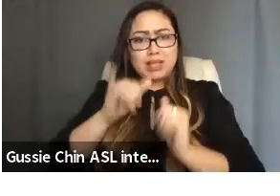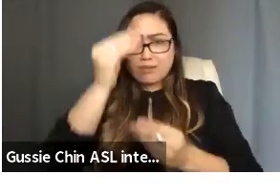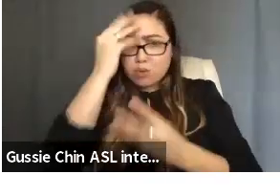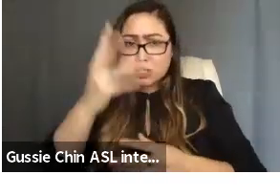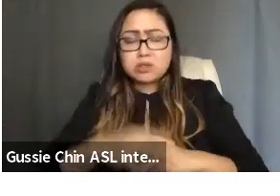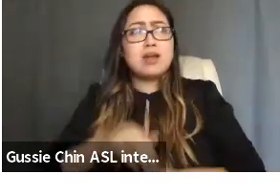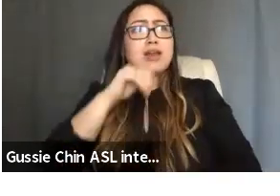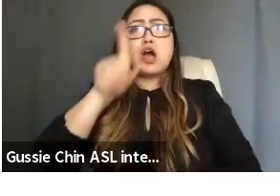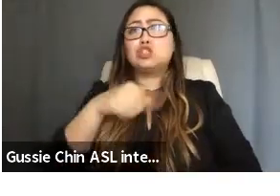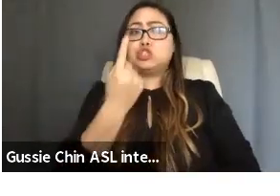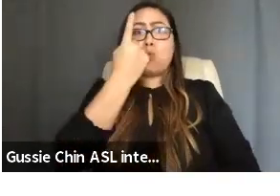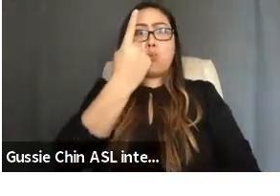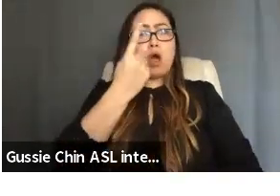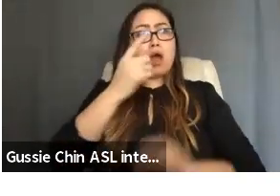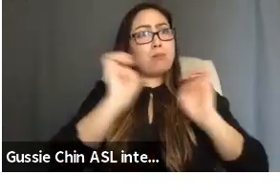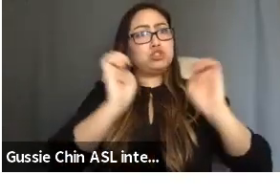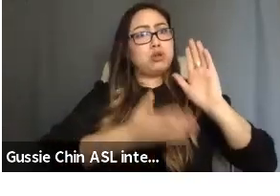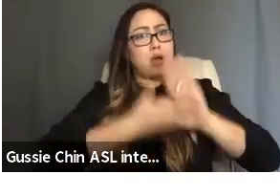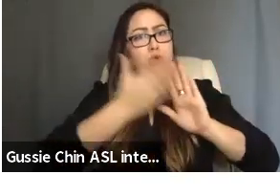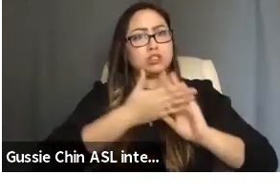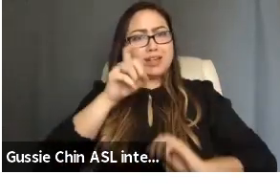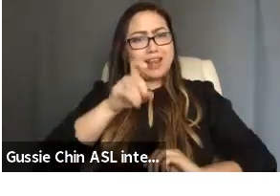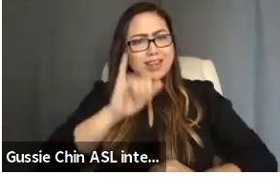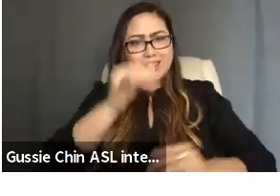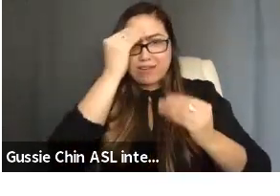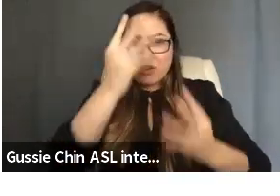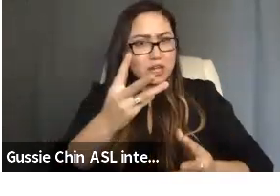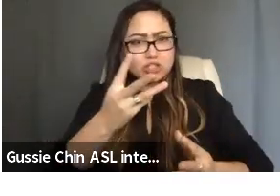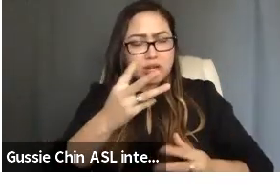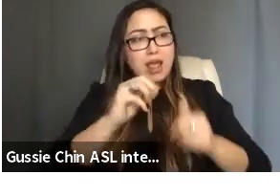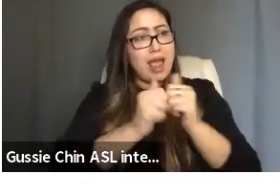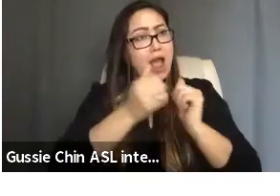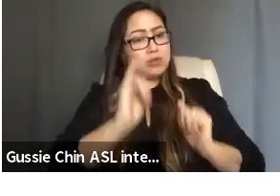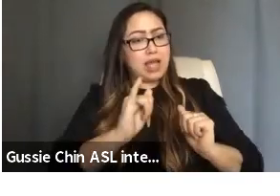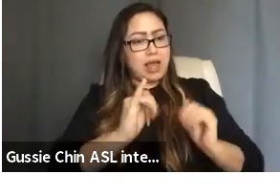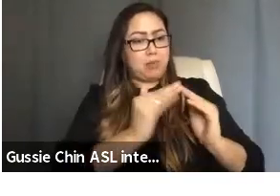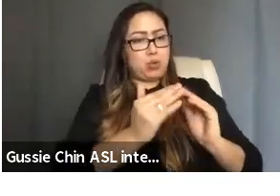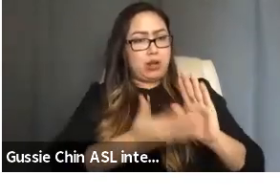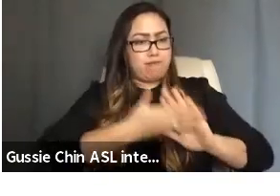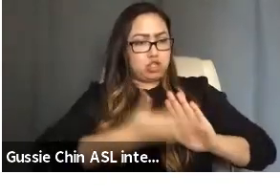emergency operation that needed this information about how the community functioned. Many, if not